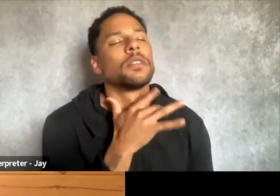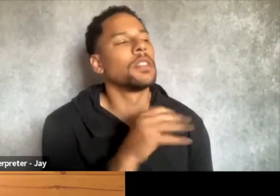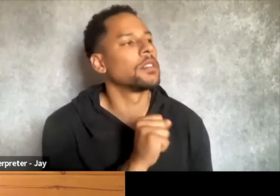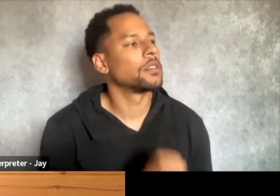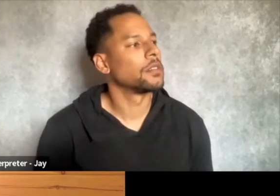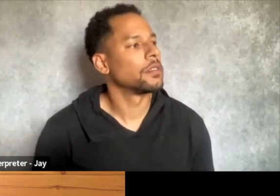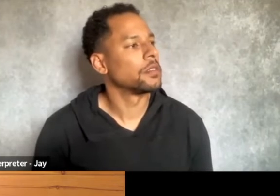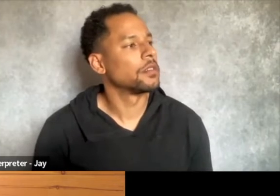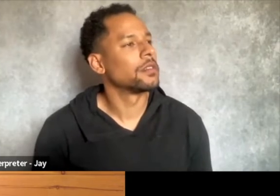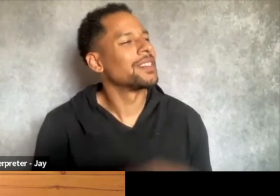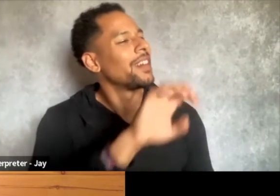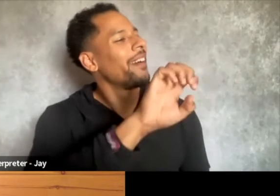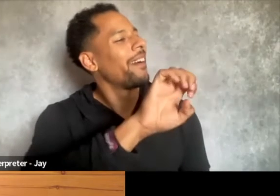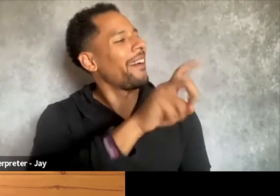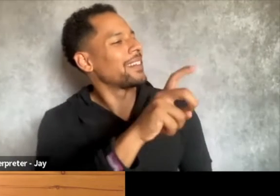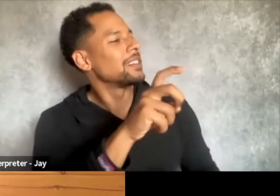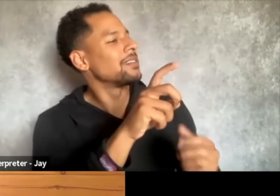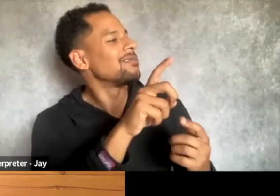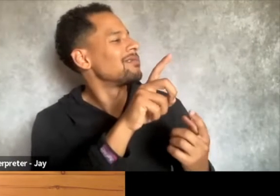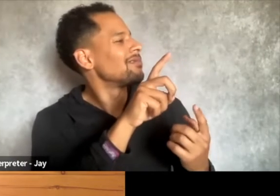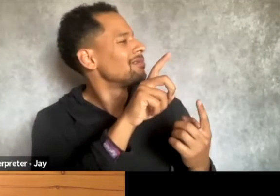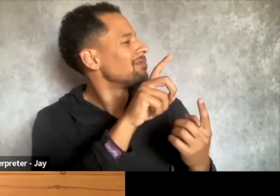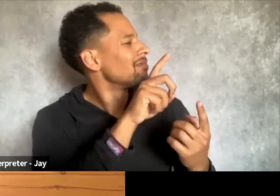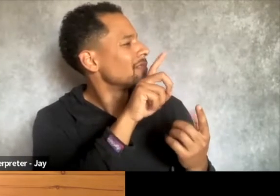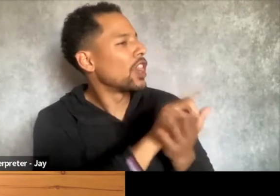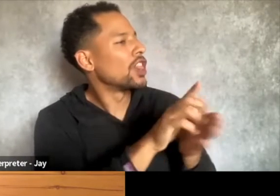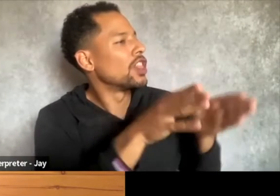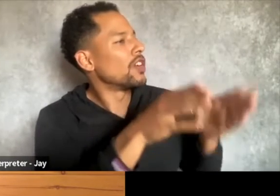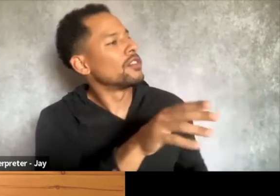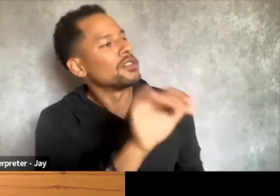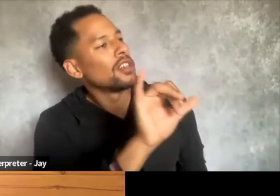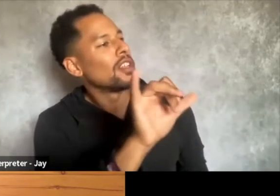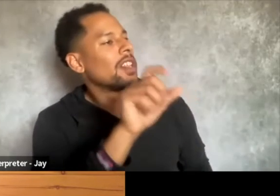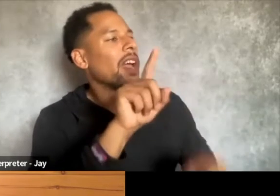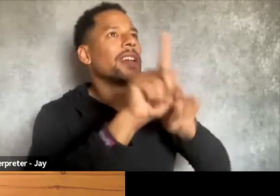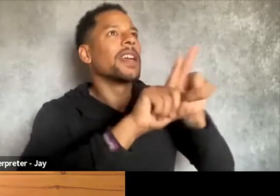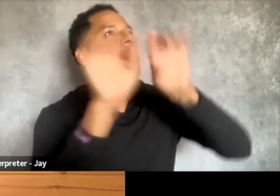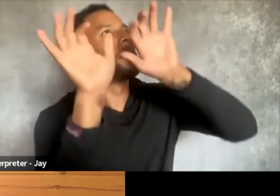Ex-lovers are like comets. It's something Rosa used to say.